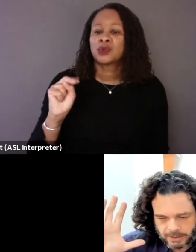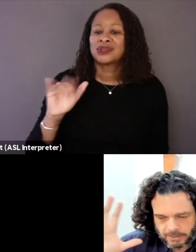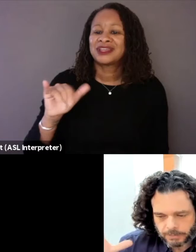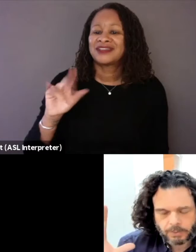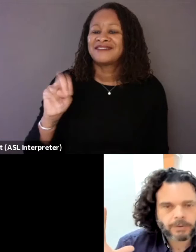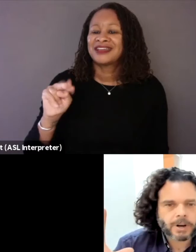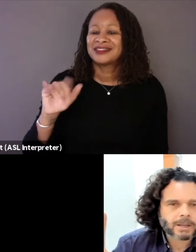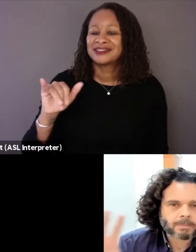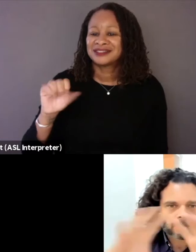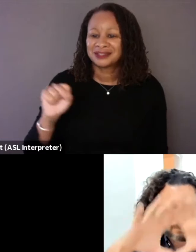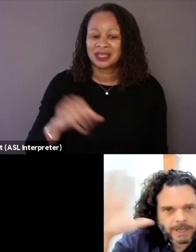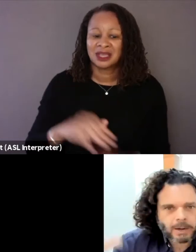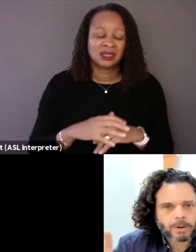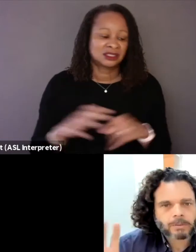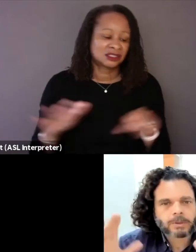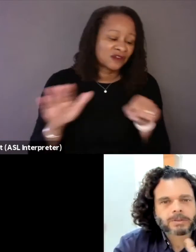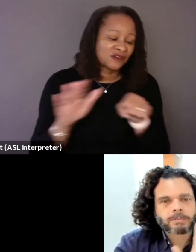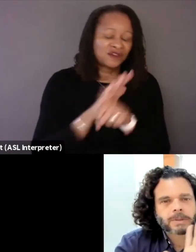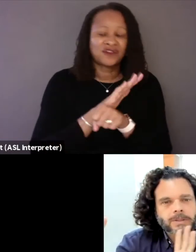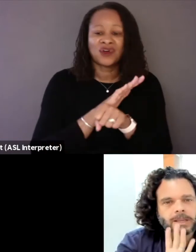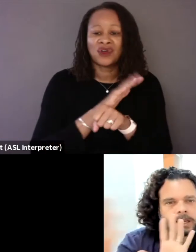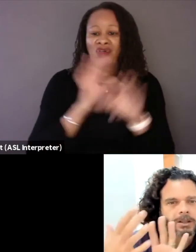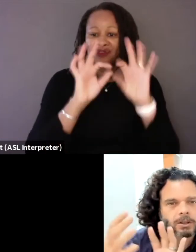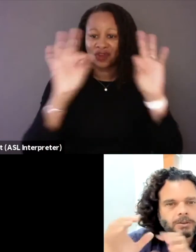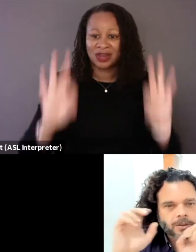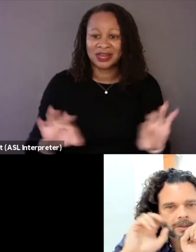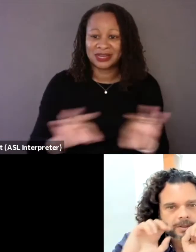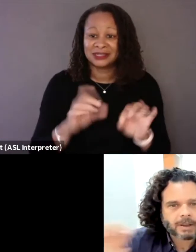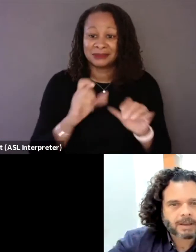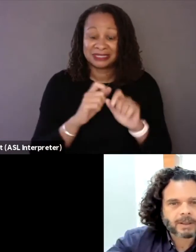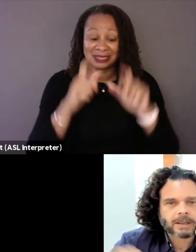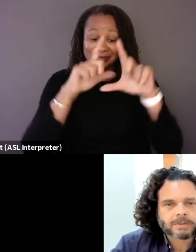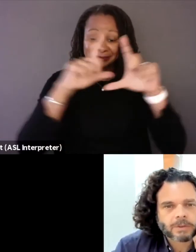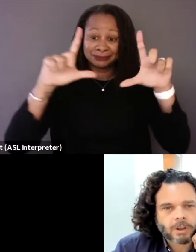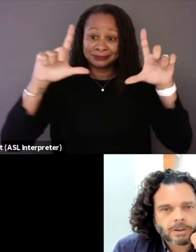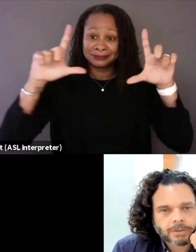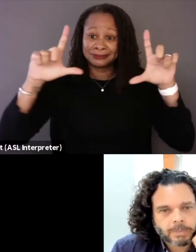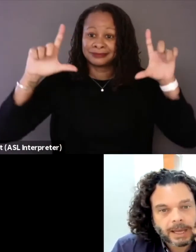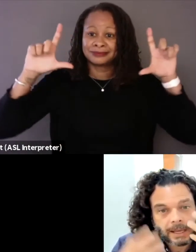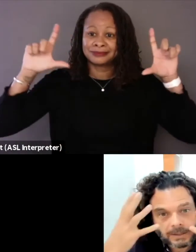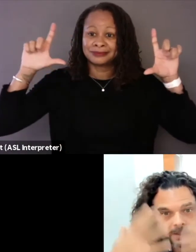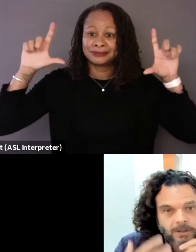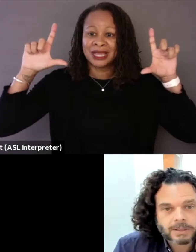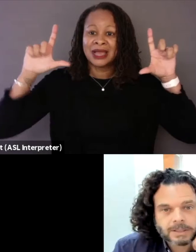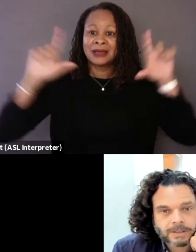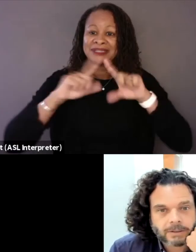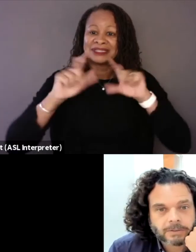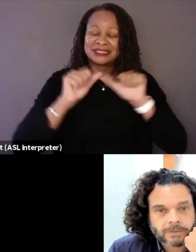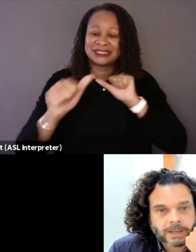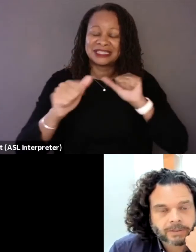it's a full frame camera, which just means I can get closer and still have that nice fall off in the back and see all the detail on the face.